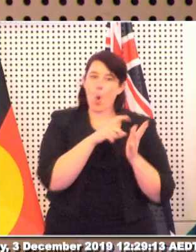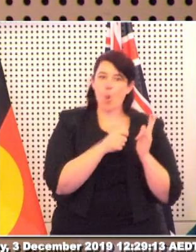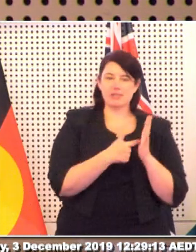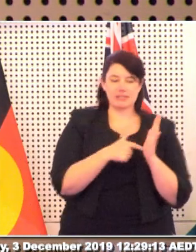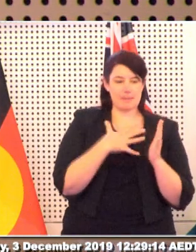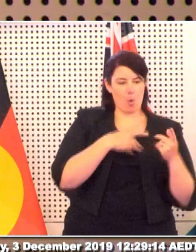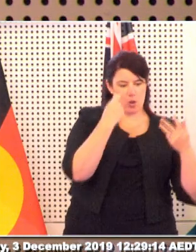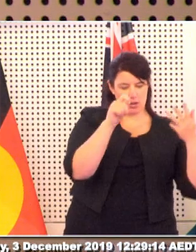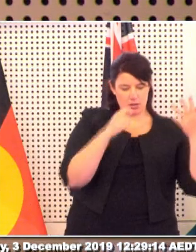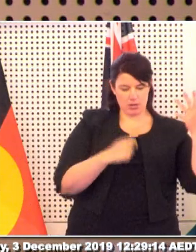Okay.